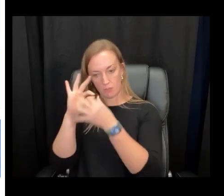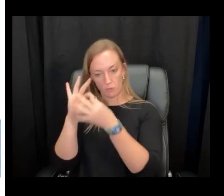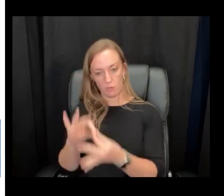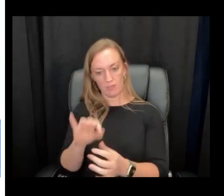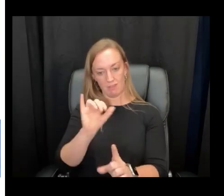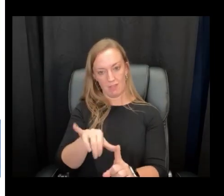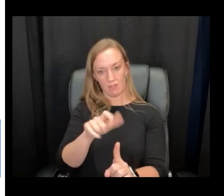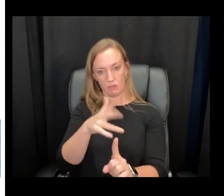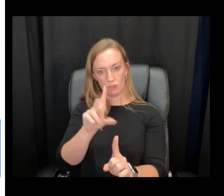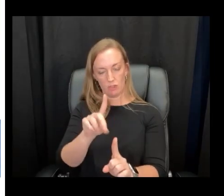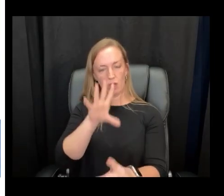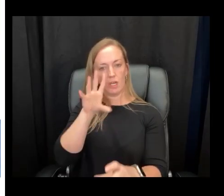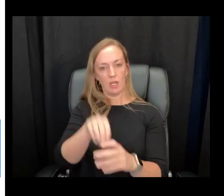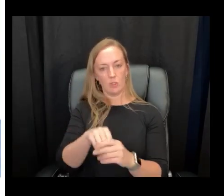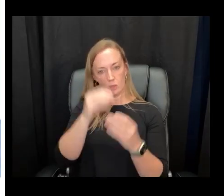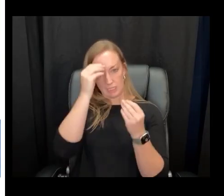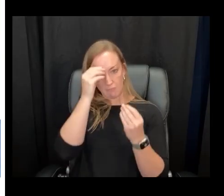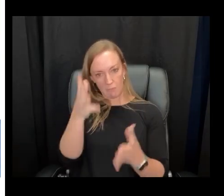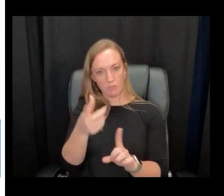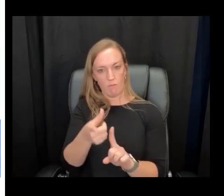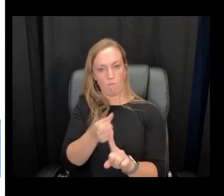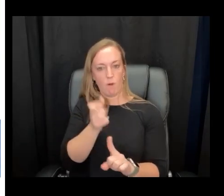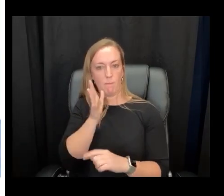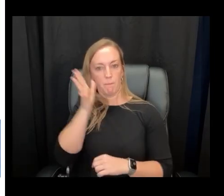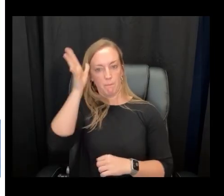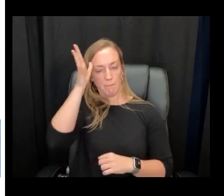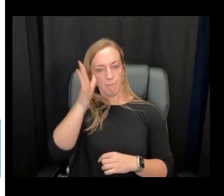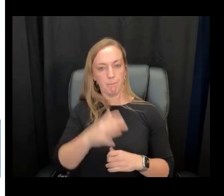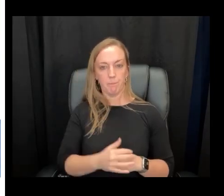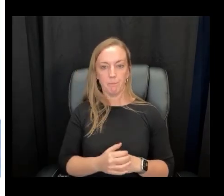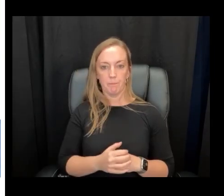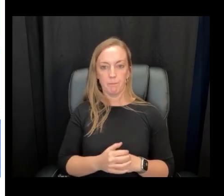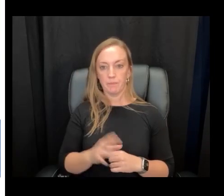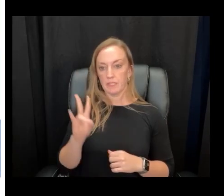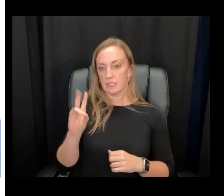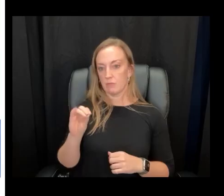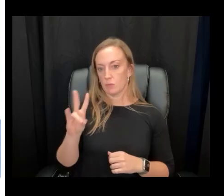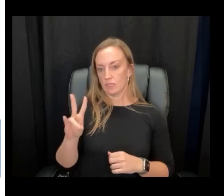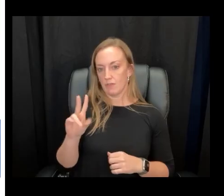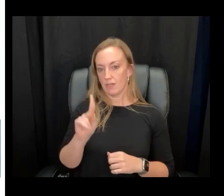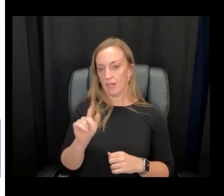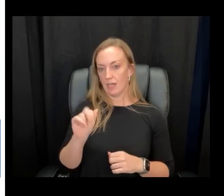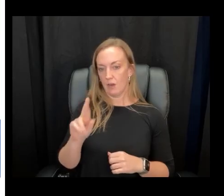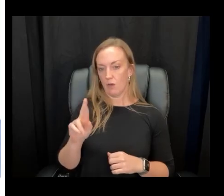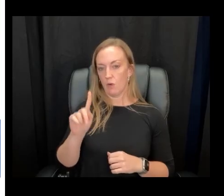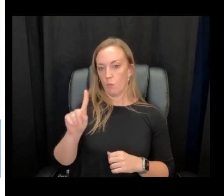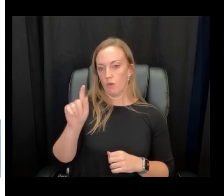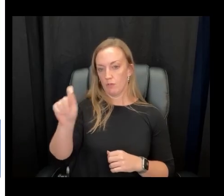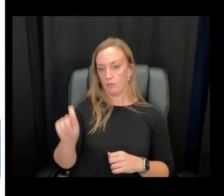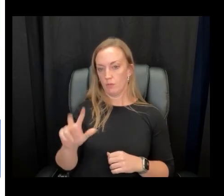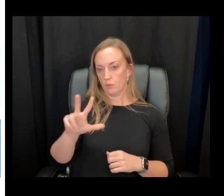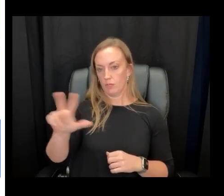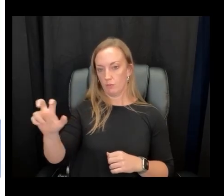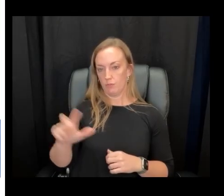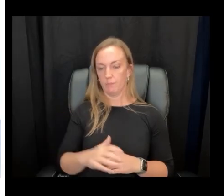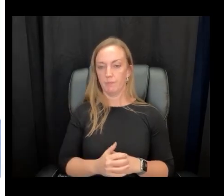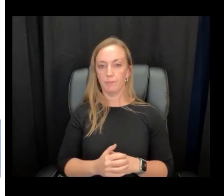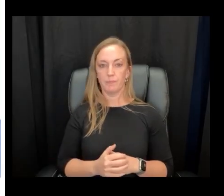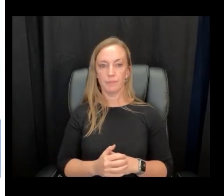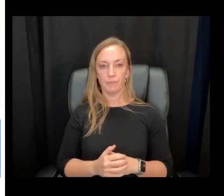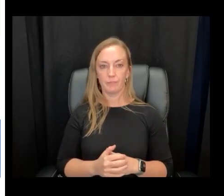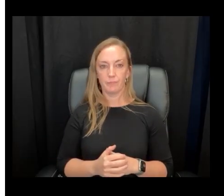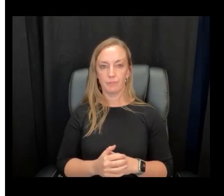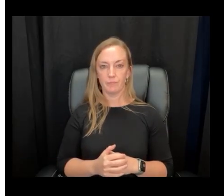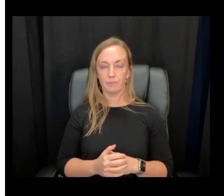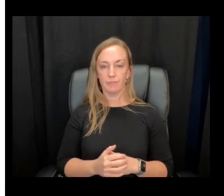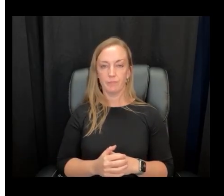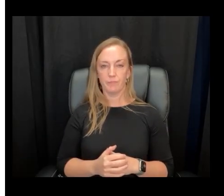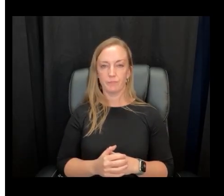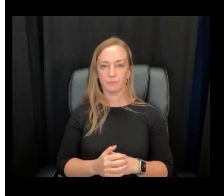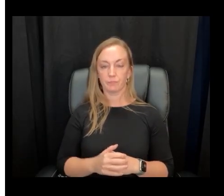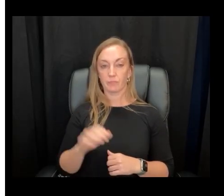including information provided by the parent. 707 KAR 1:300.